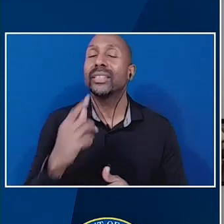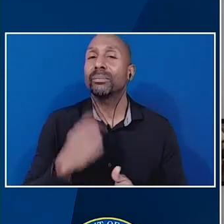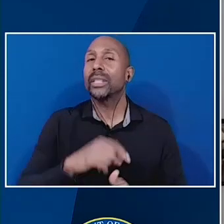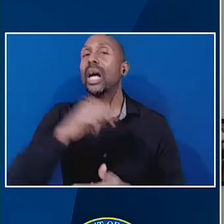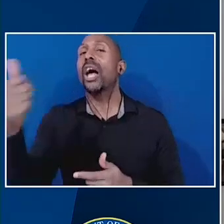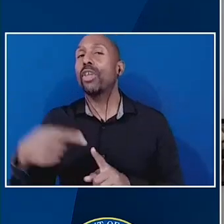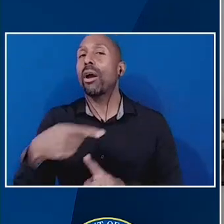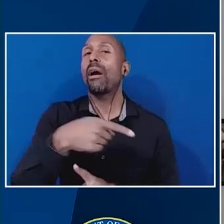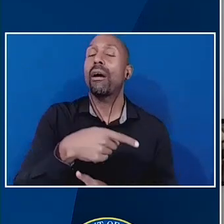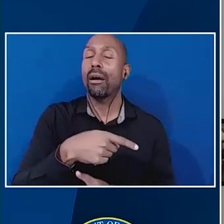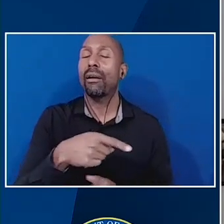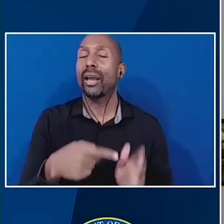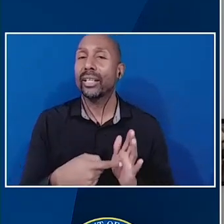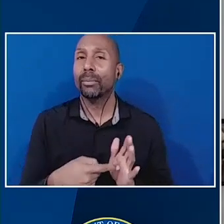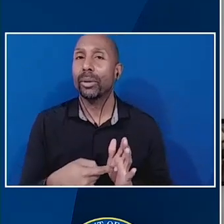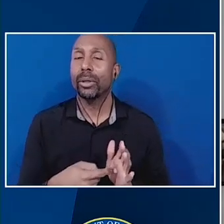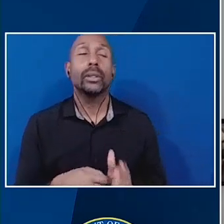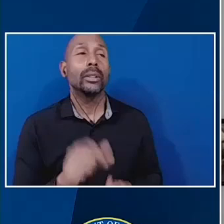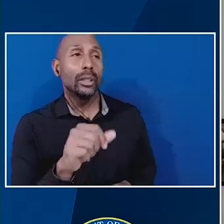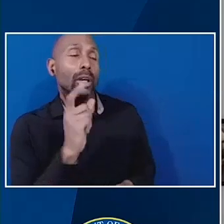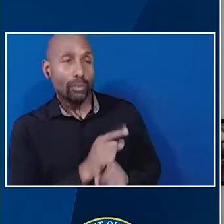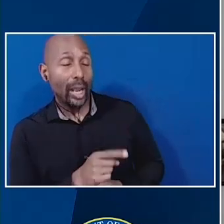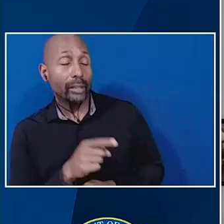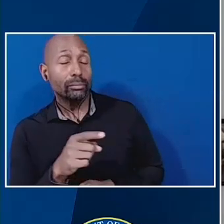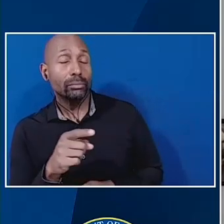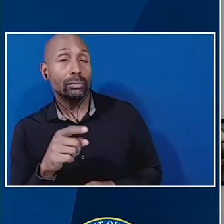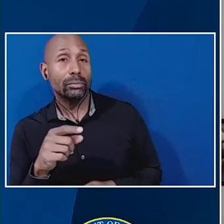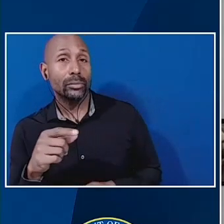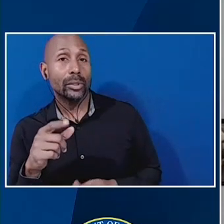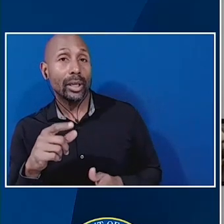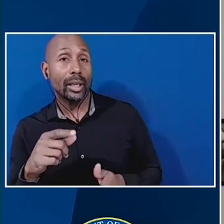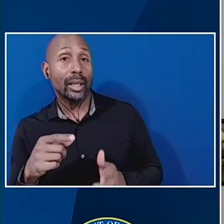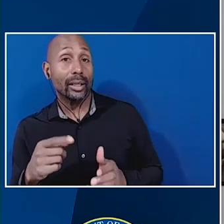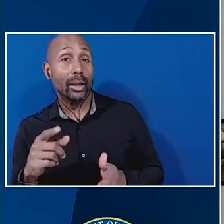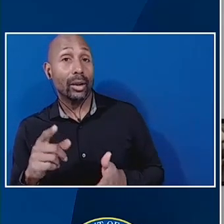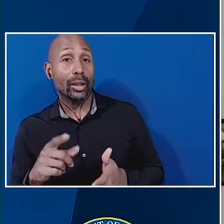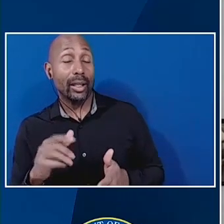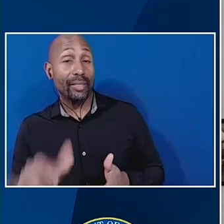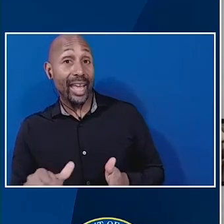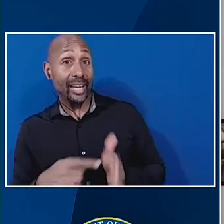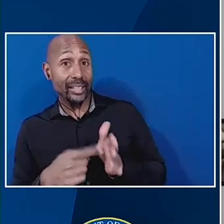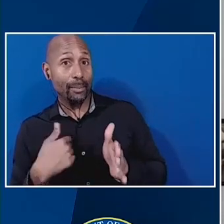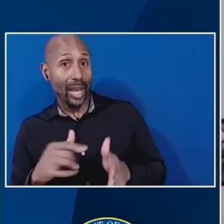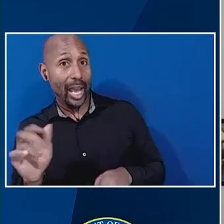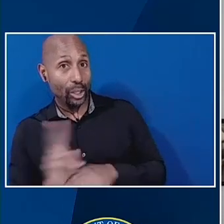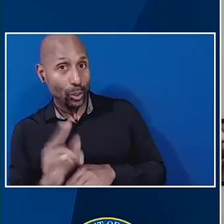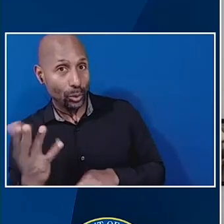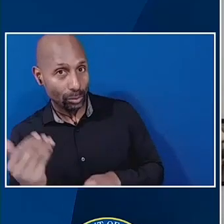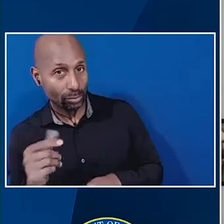examples. But again, I think we can take a look at that and come back. As I said, I think there could be other, I